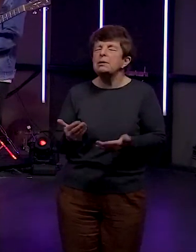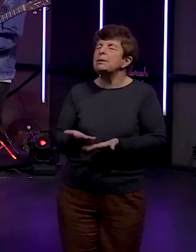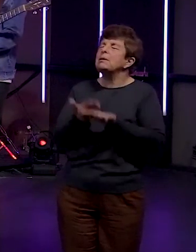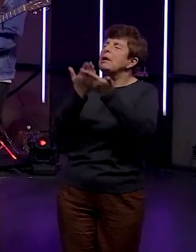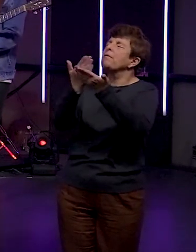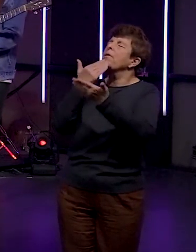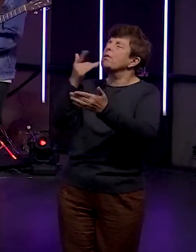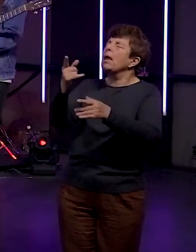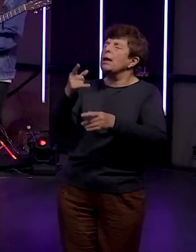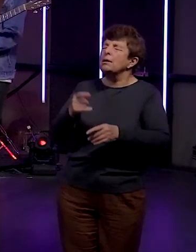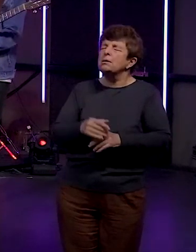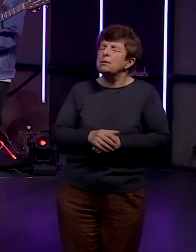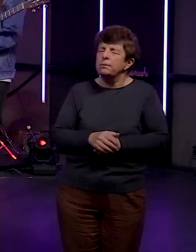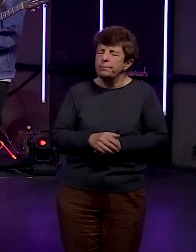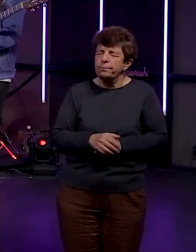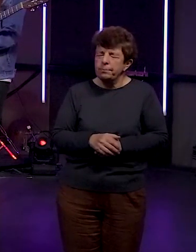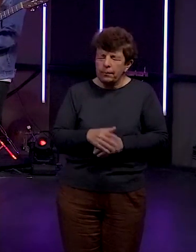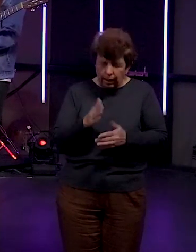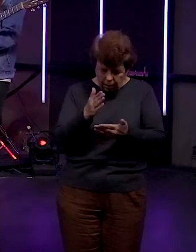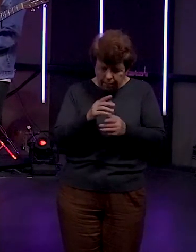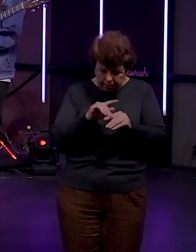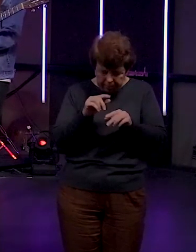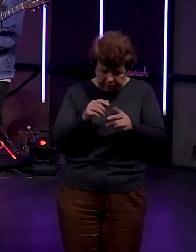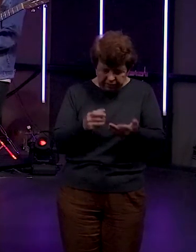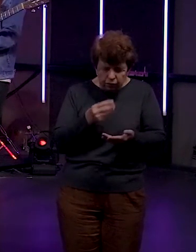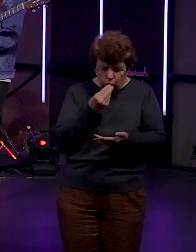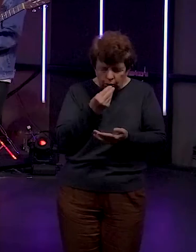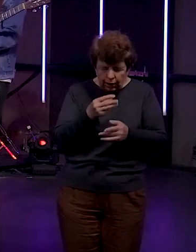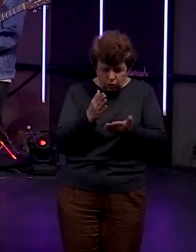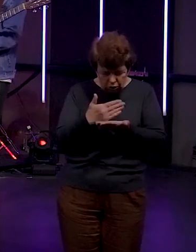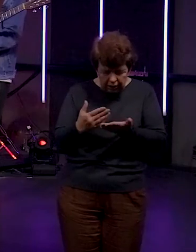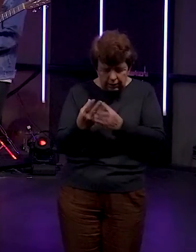meal that Passover meal that they shared together with his disciples he took that